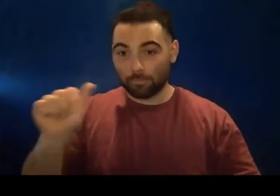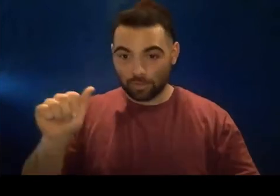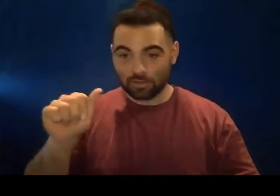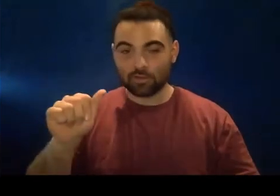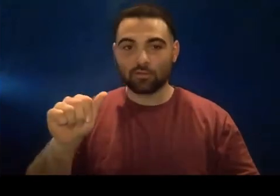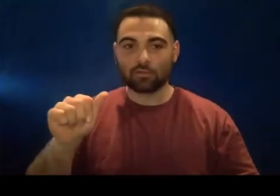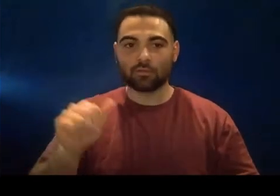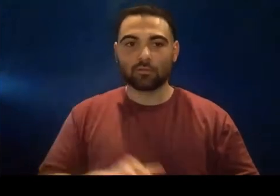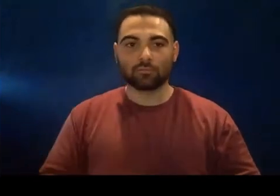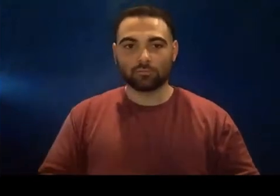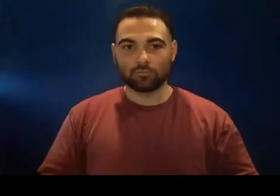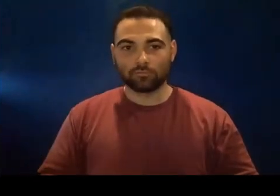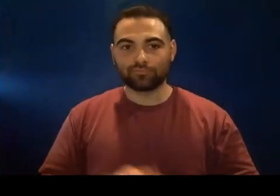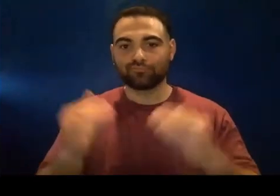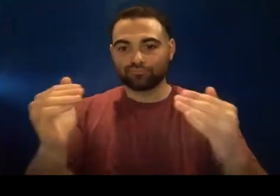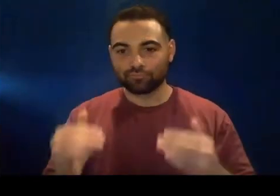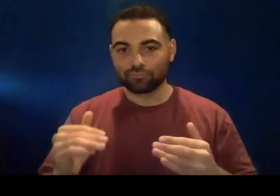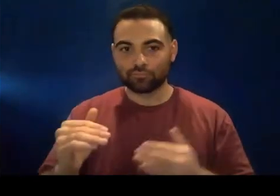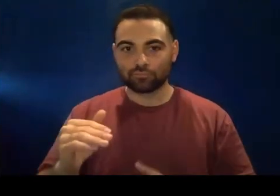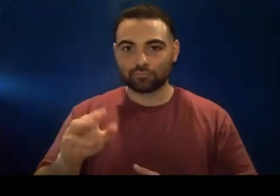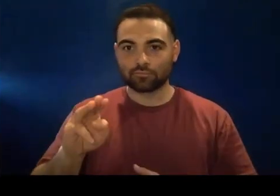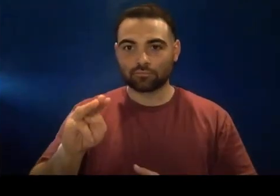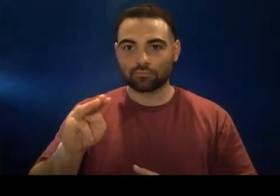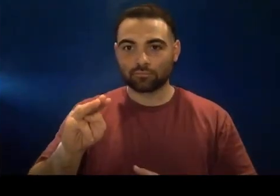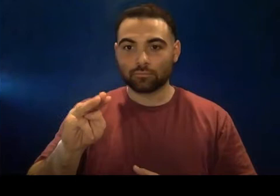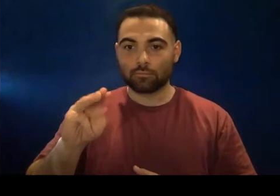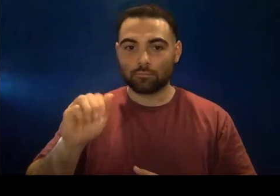And so let's move to Malaysia Goodson and her case,